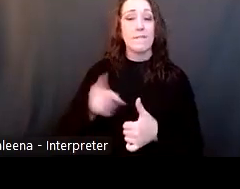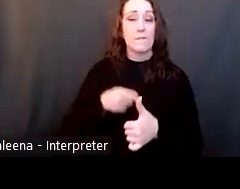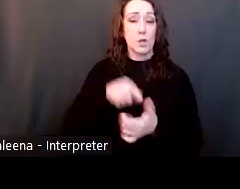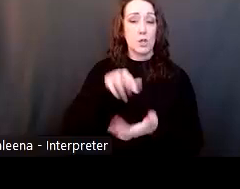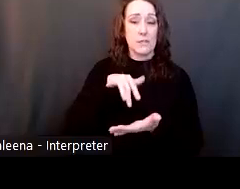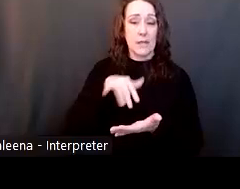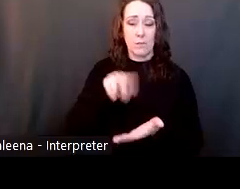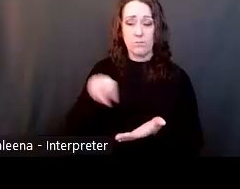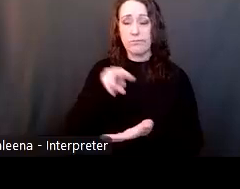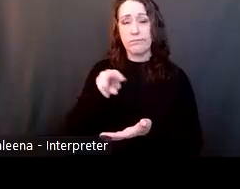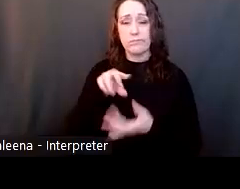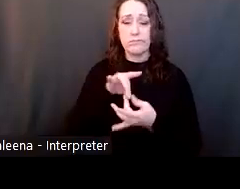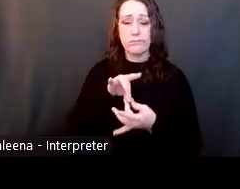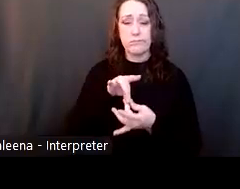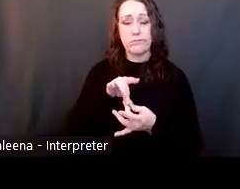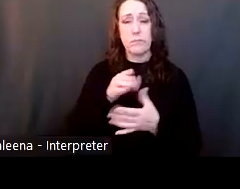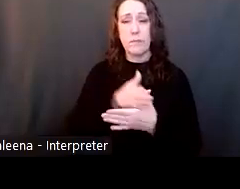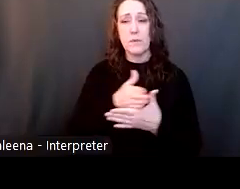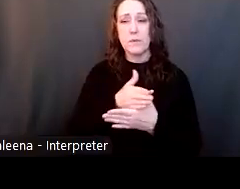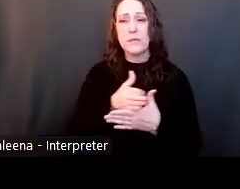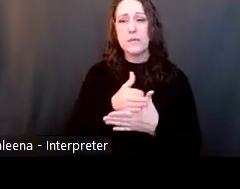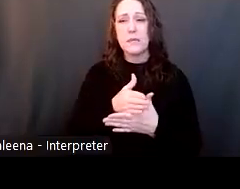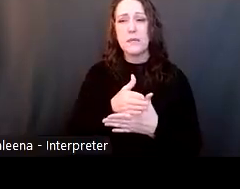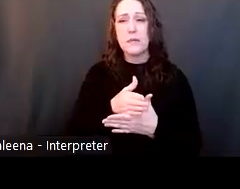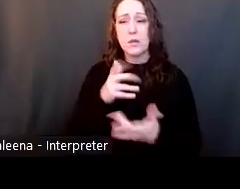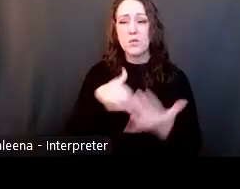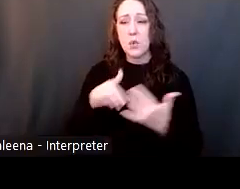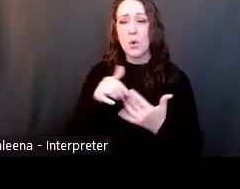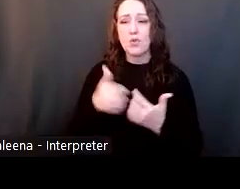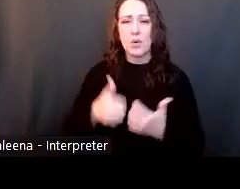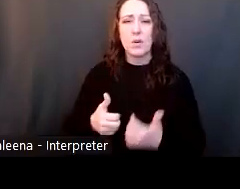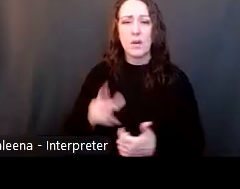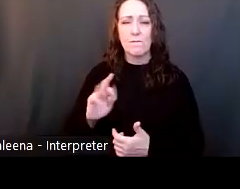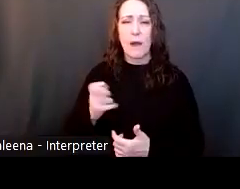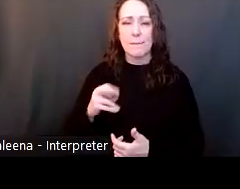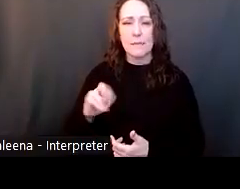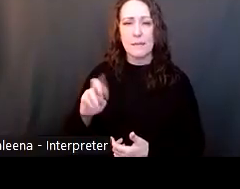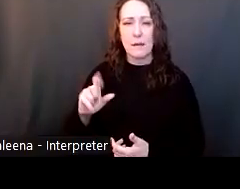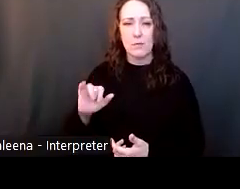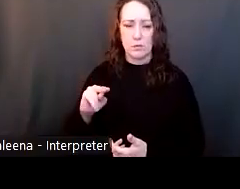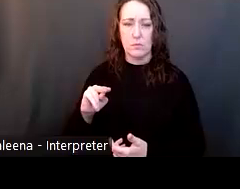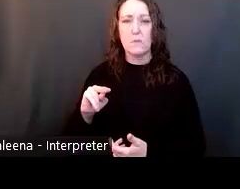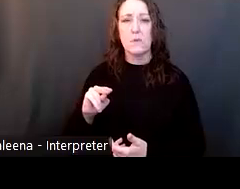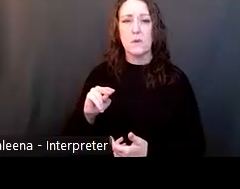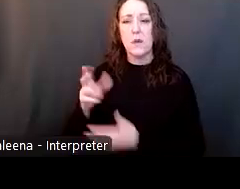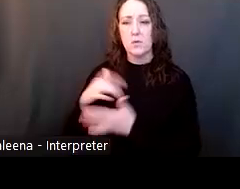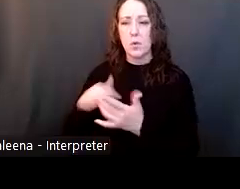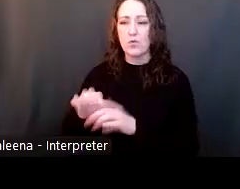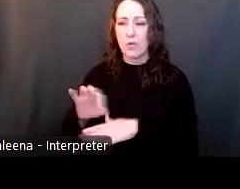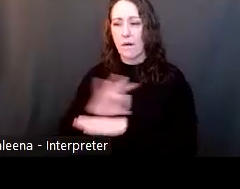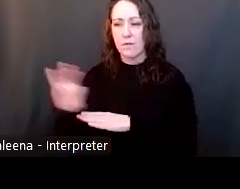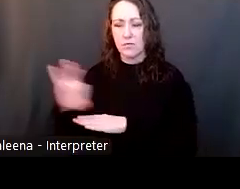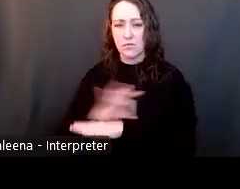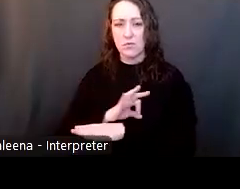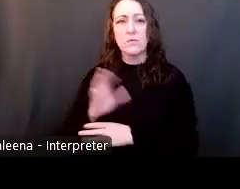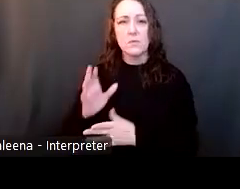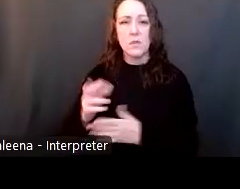the relationship between uh social fragmentation and social functioning in youth at clinical high